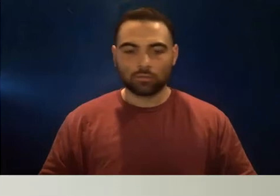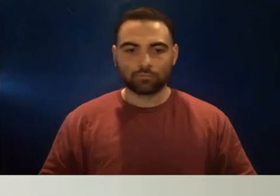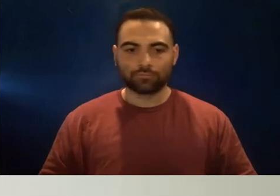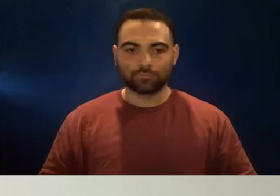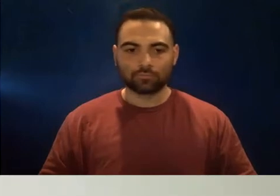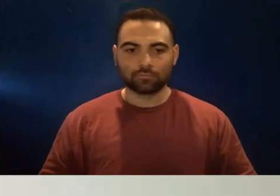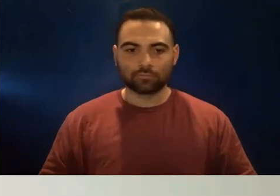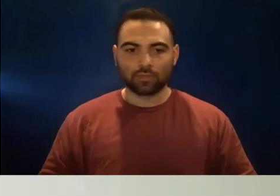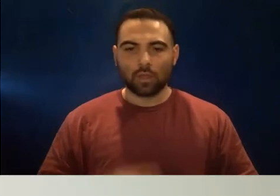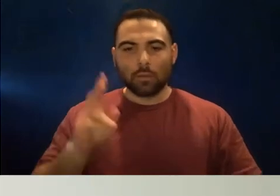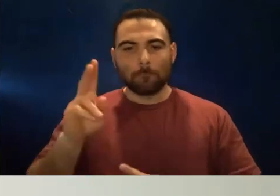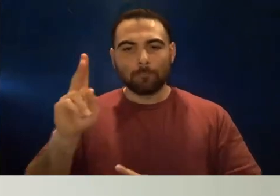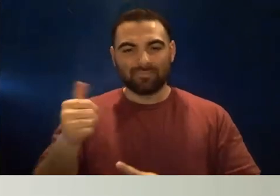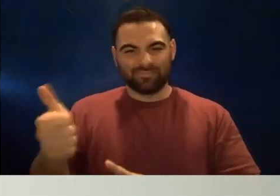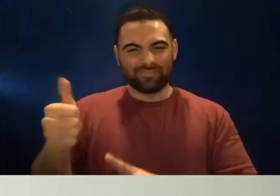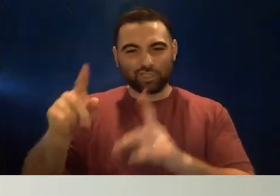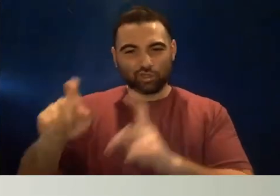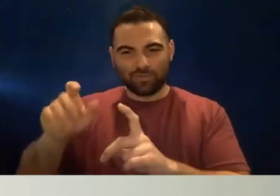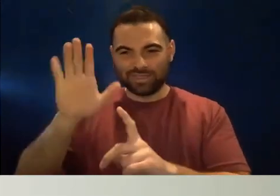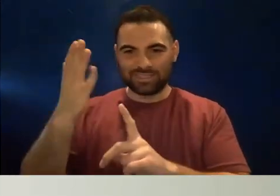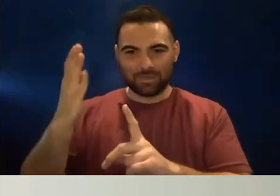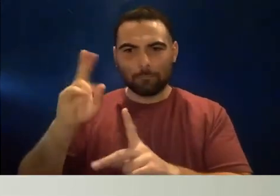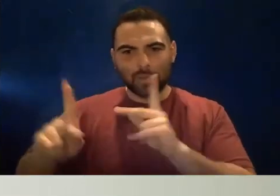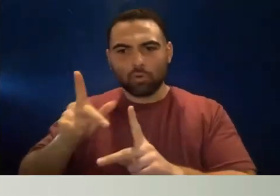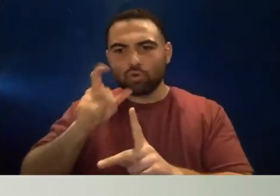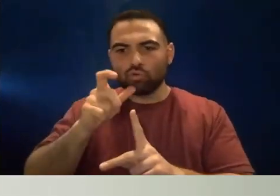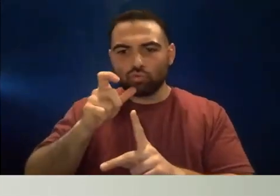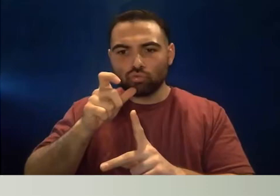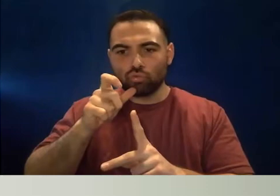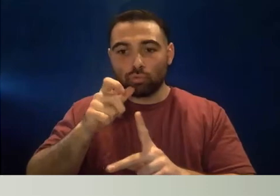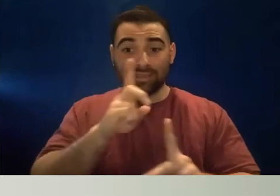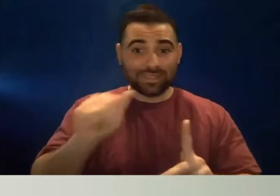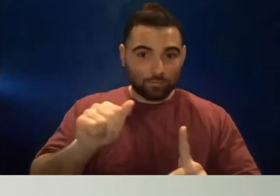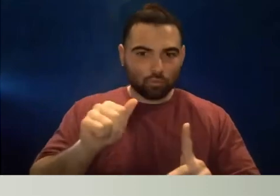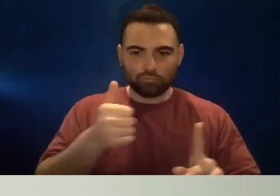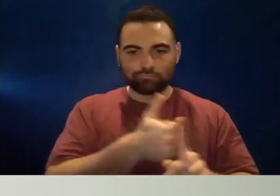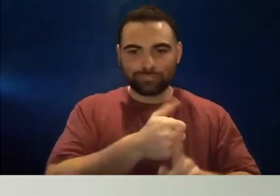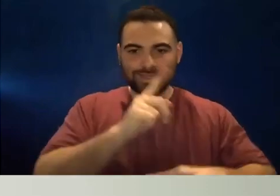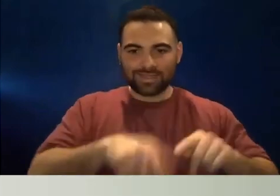if they're disabled is just also incorrect. But I think that it does have an impact